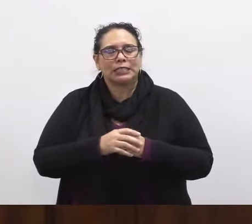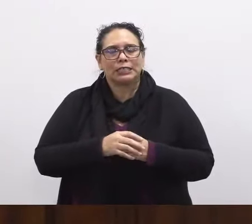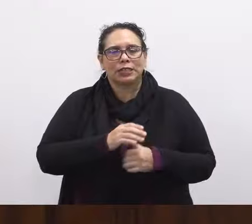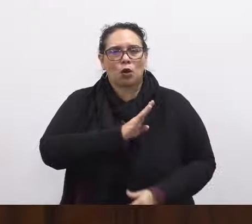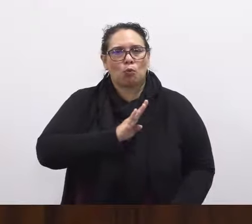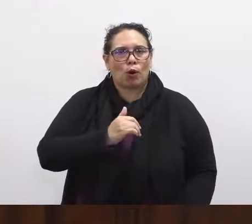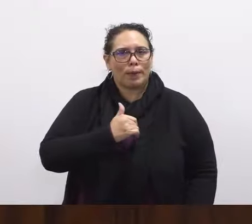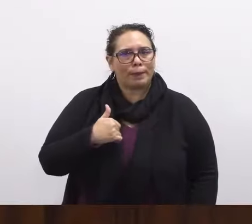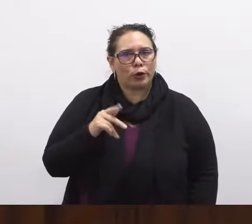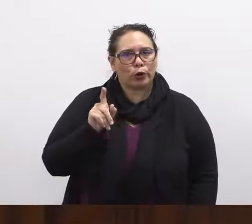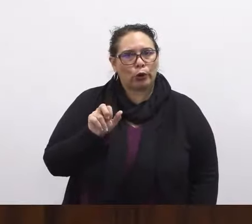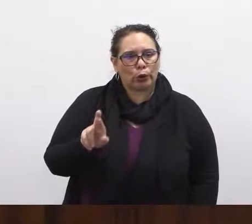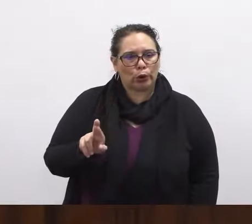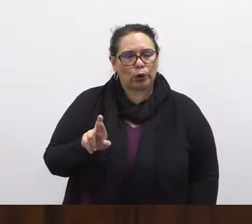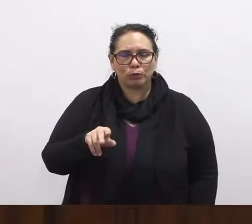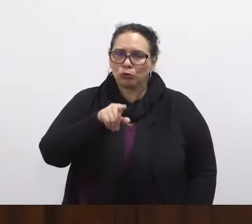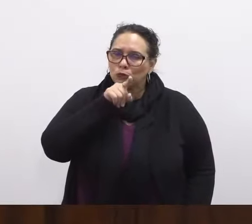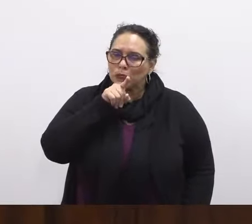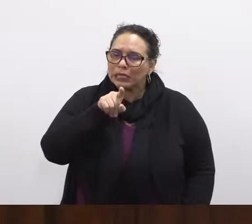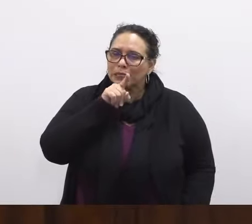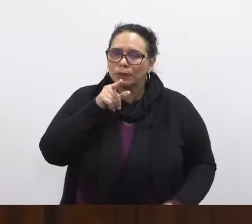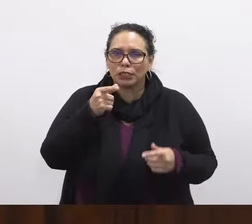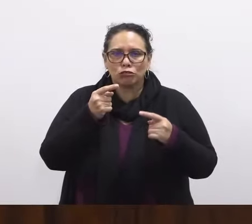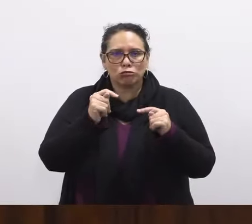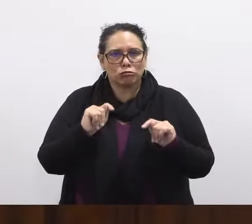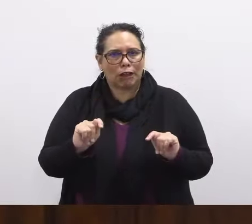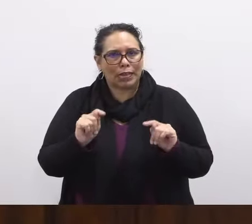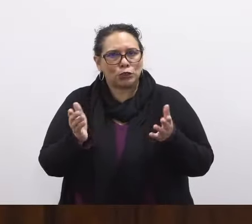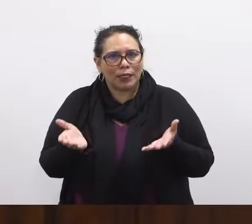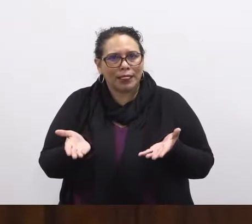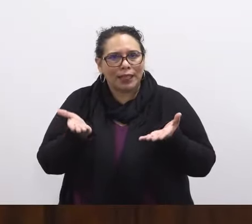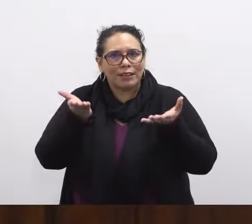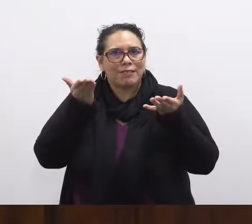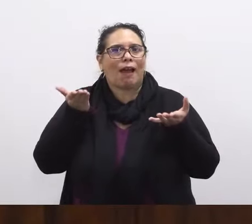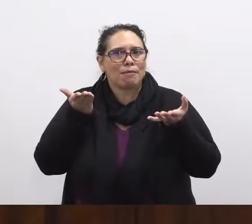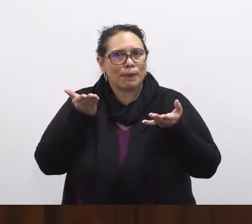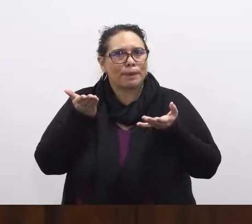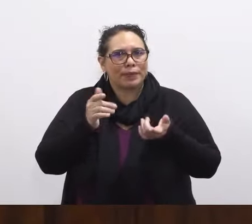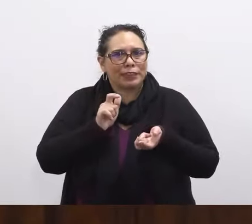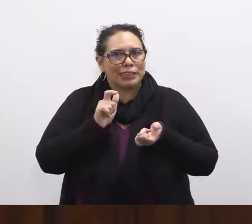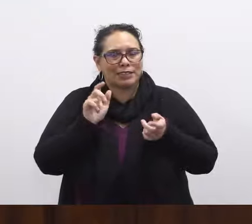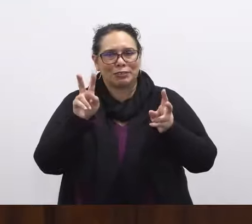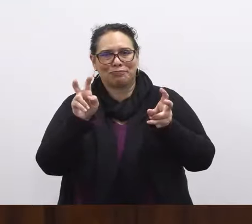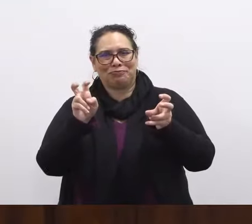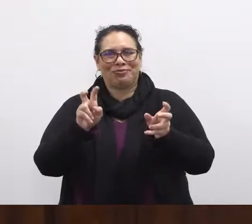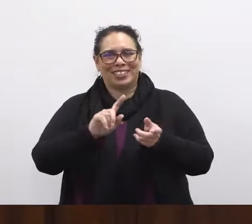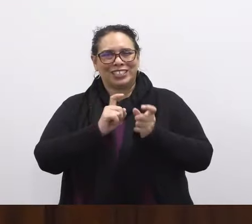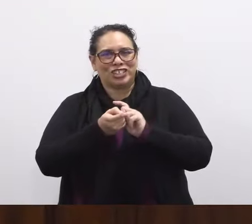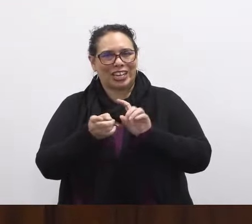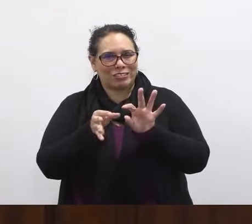really have been trying to lift up the changing the narrative, right?